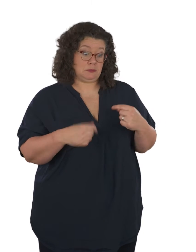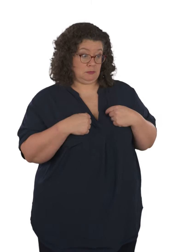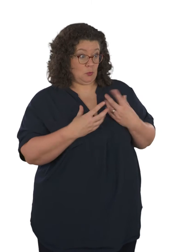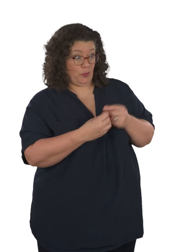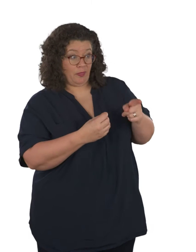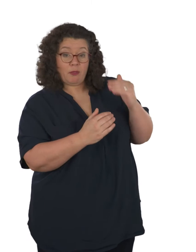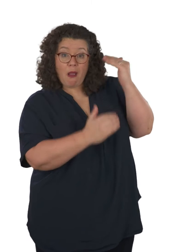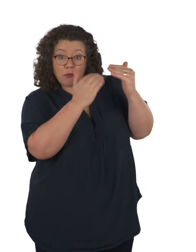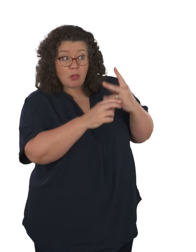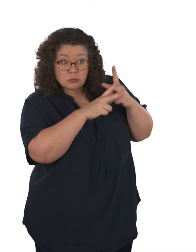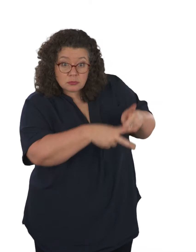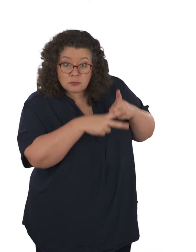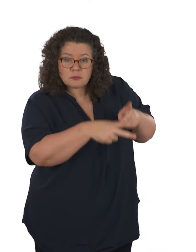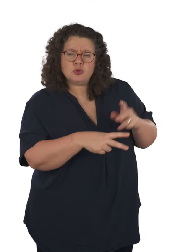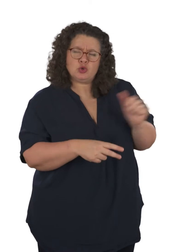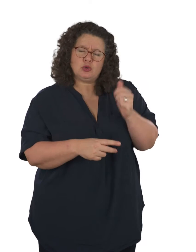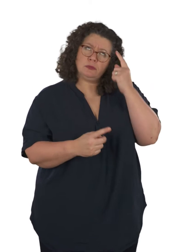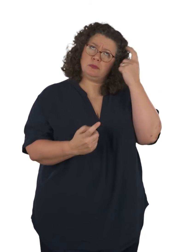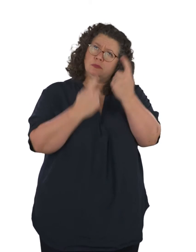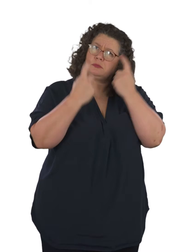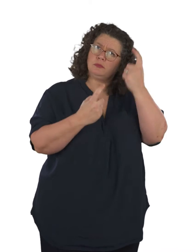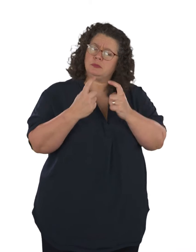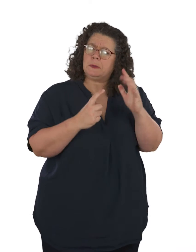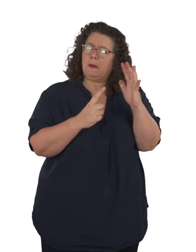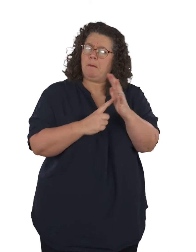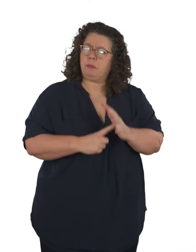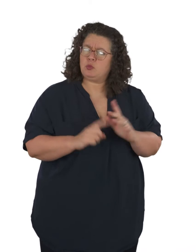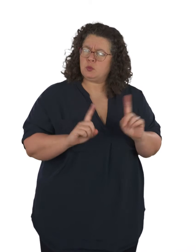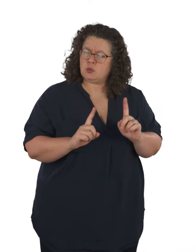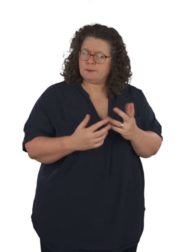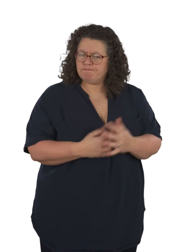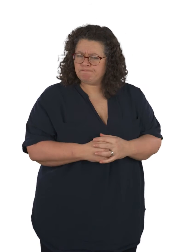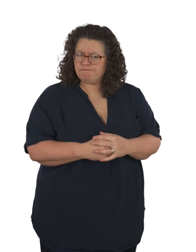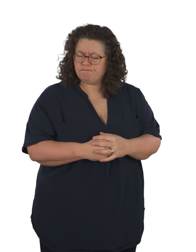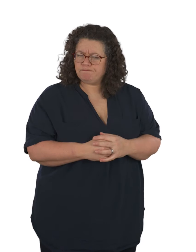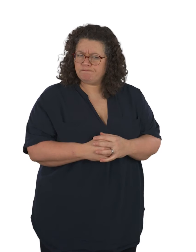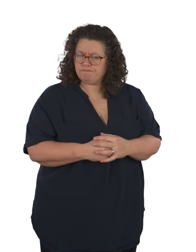Before an assessment, you and the adult you care for should think about some important things.